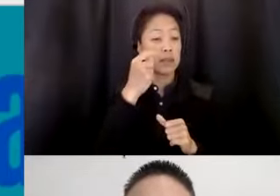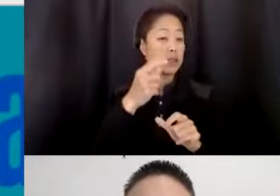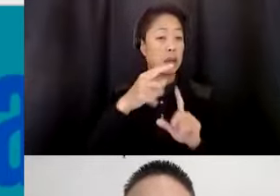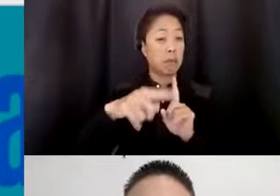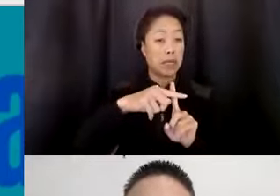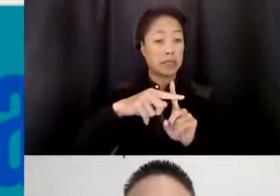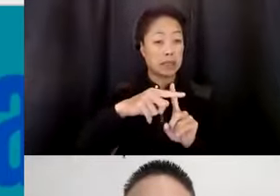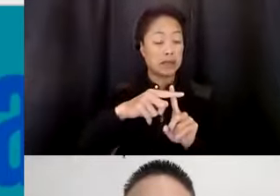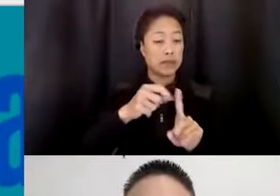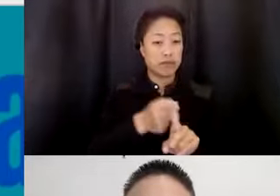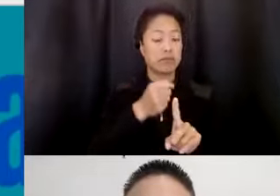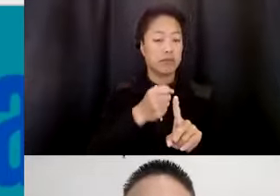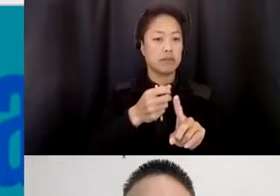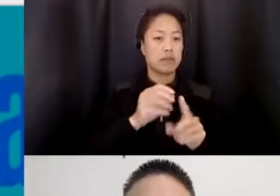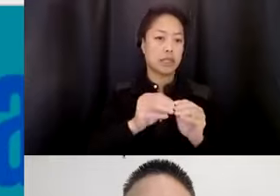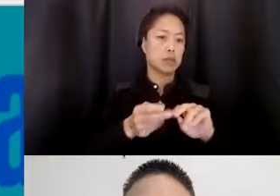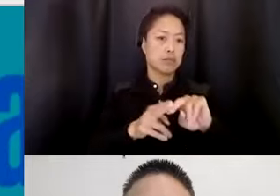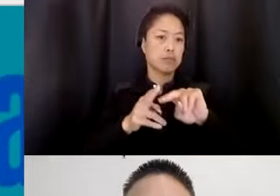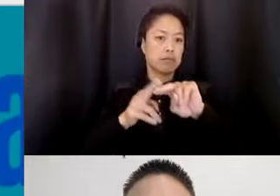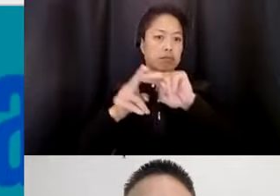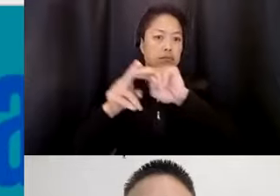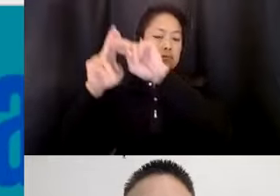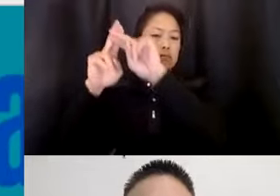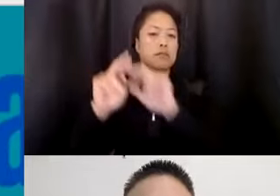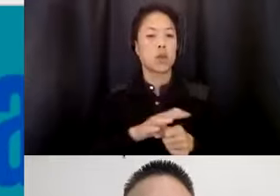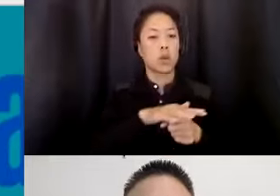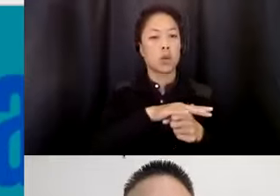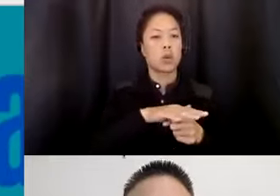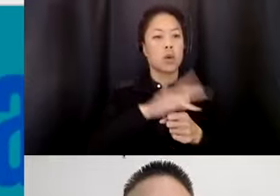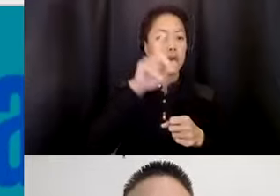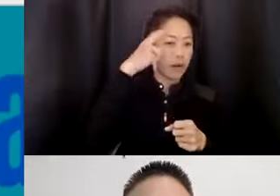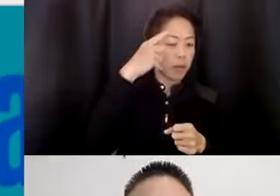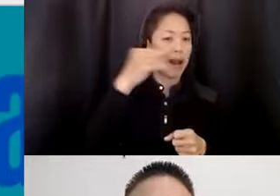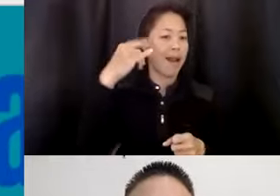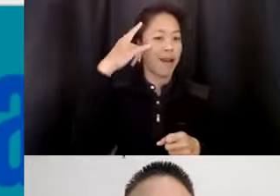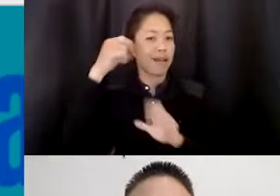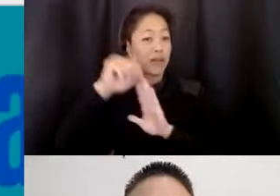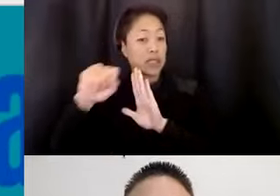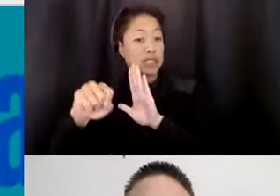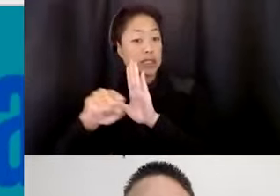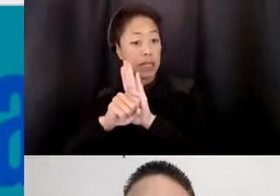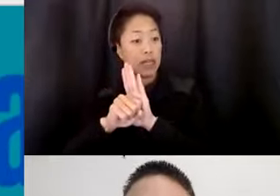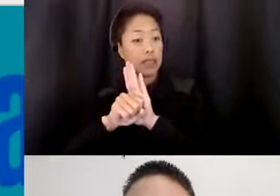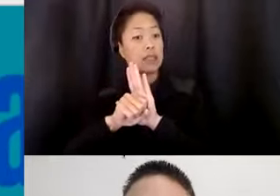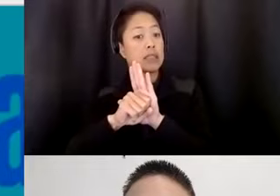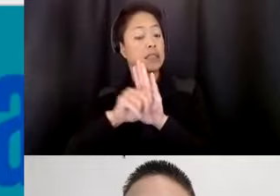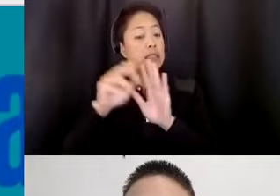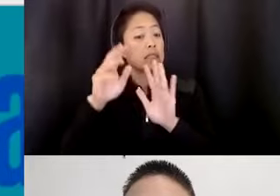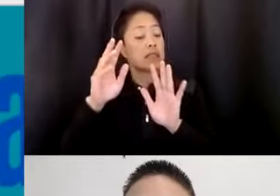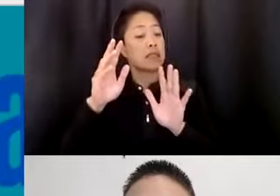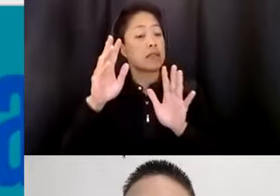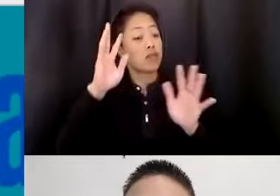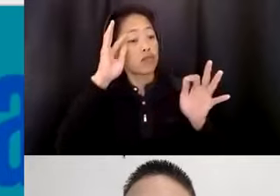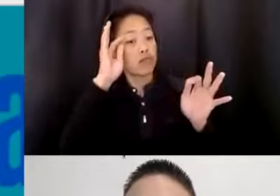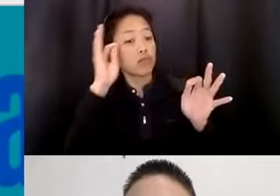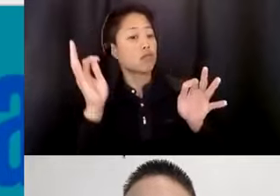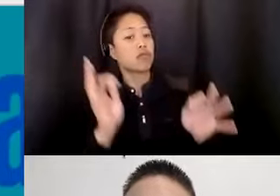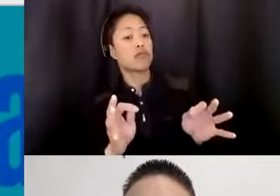so our local government and California state have decided to put a pause on the tier system